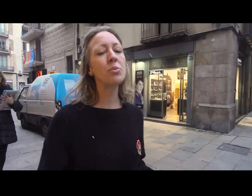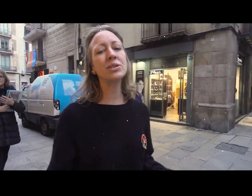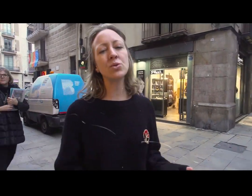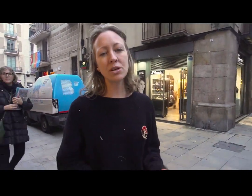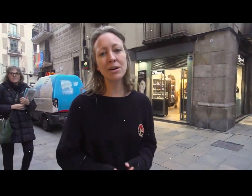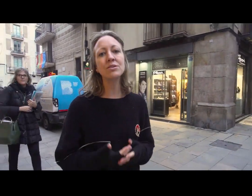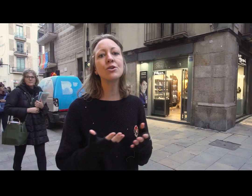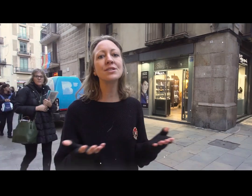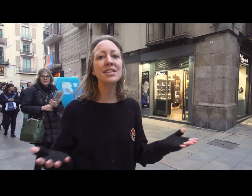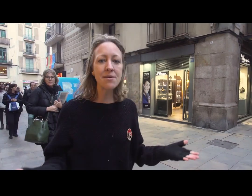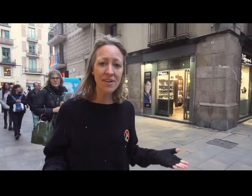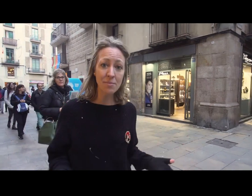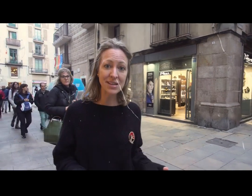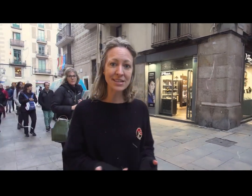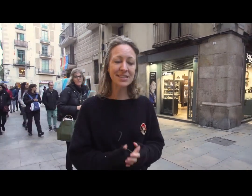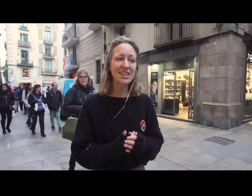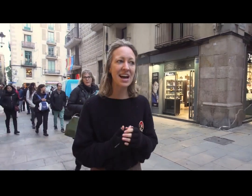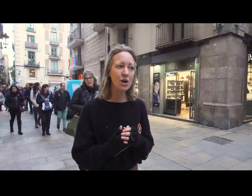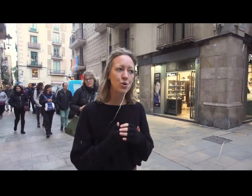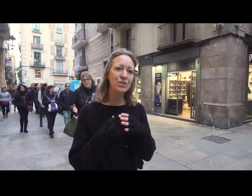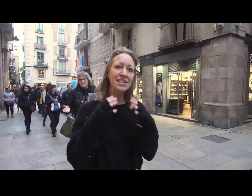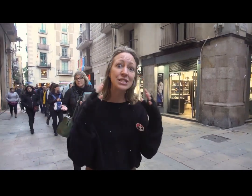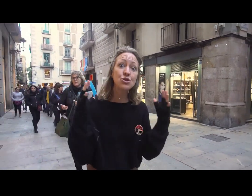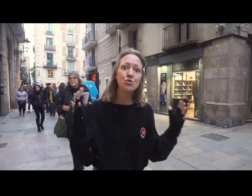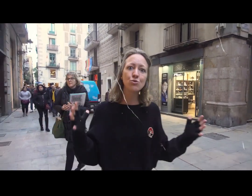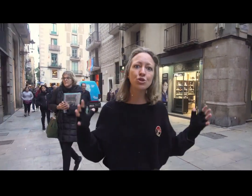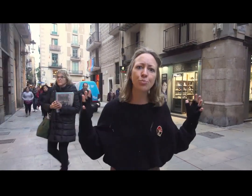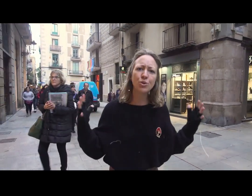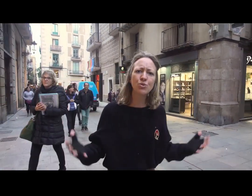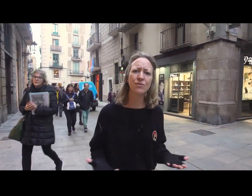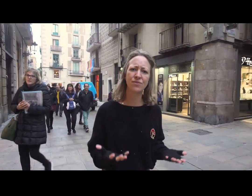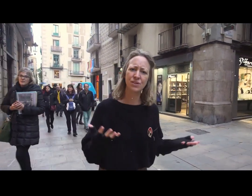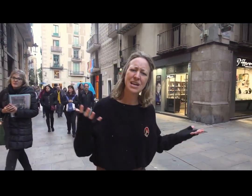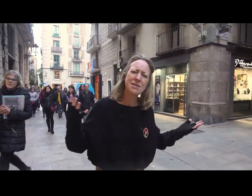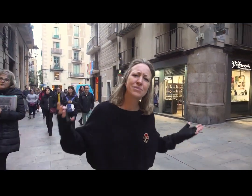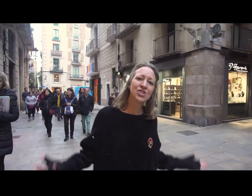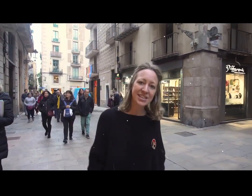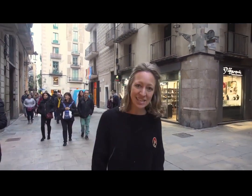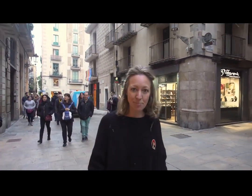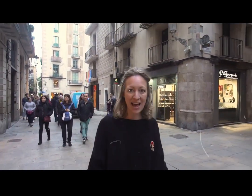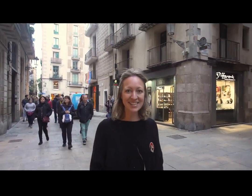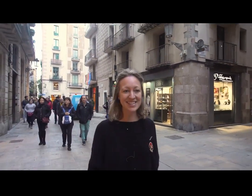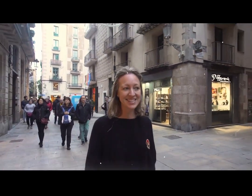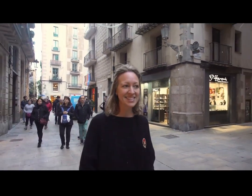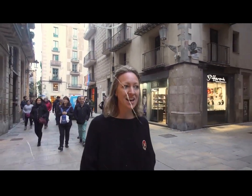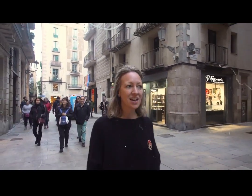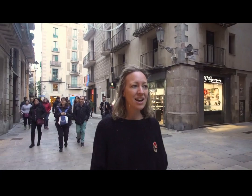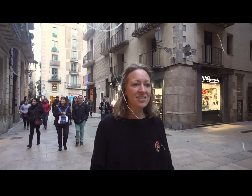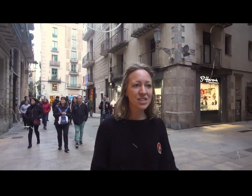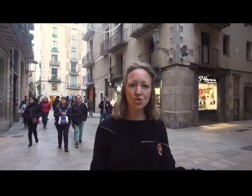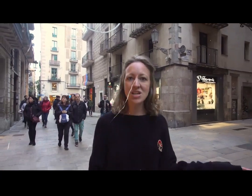So, we're talking about those same families who owned these huge, beautiful majestic palaces.